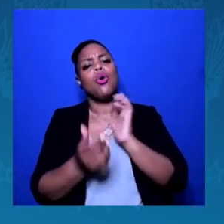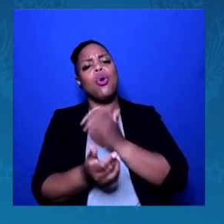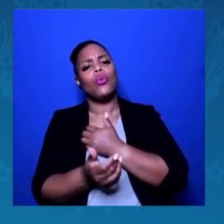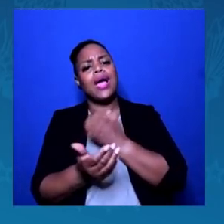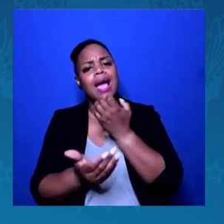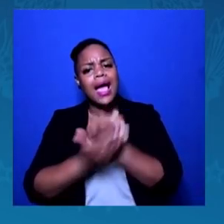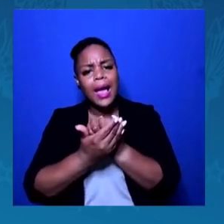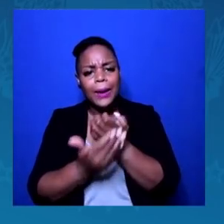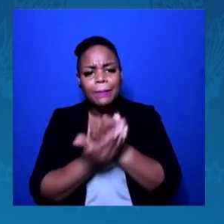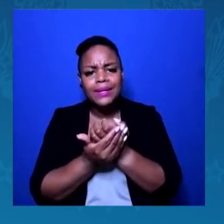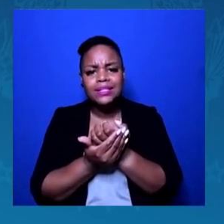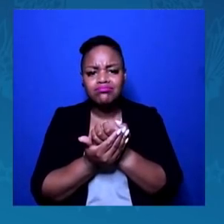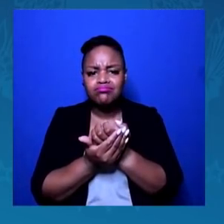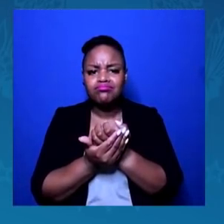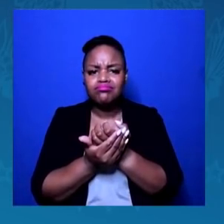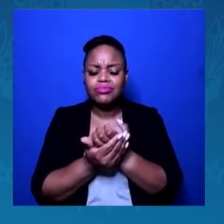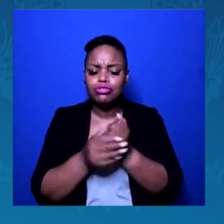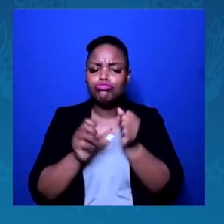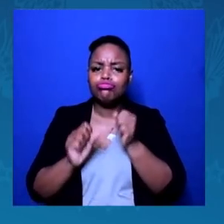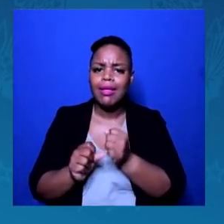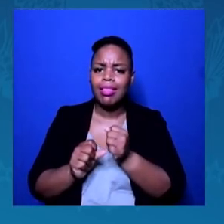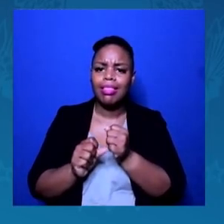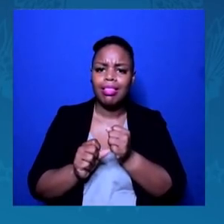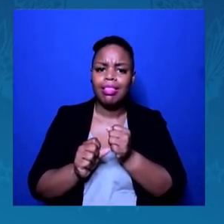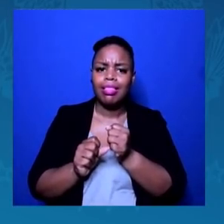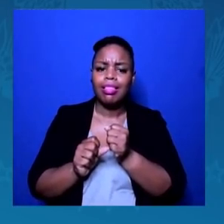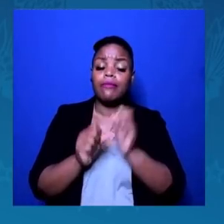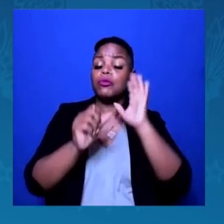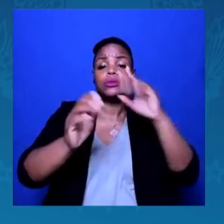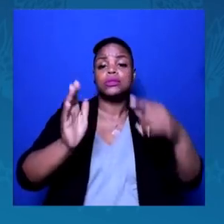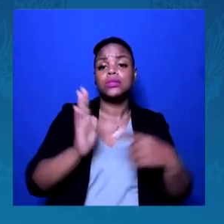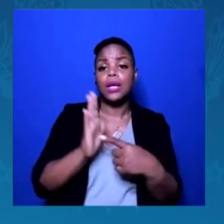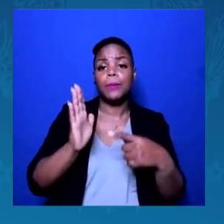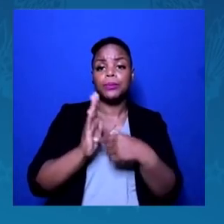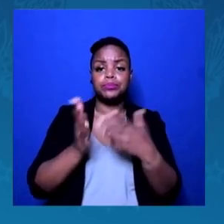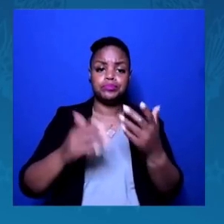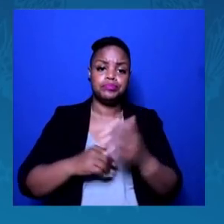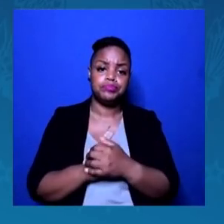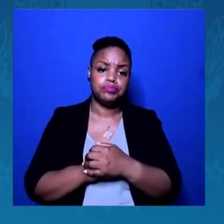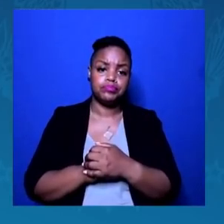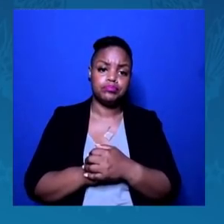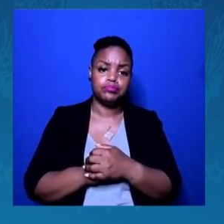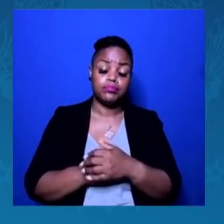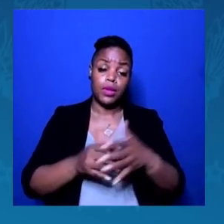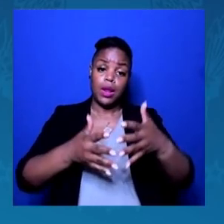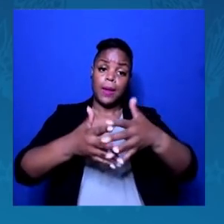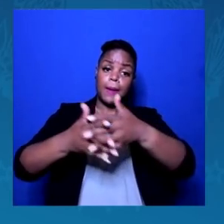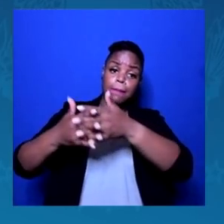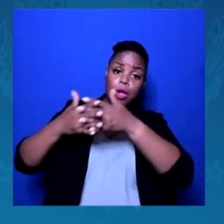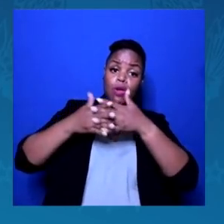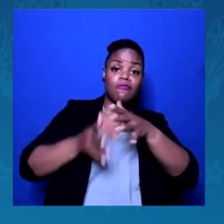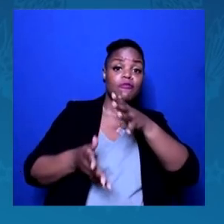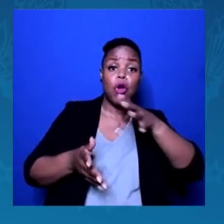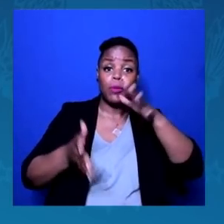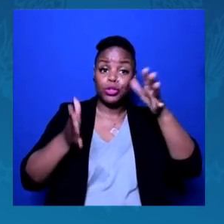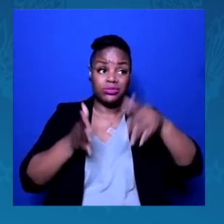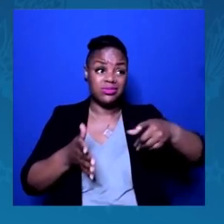including, for example, the concern that American farmers have about tariffs. And that is why I raised the issue of the possibility